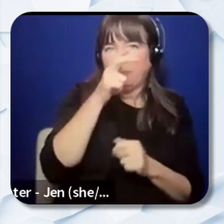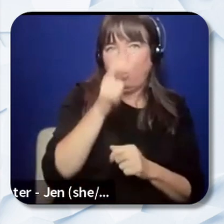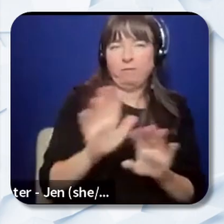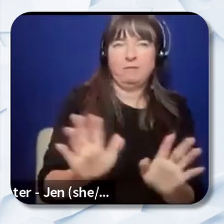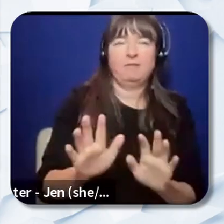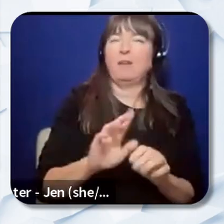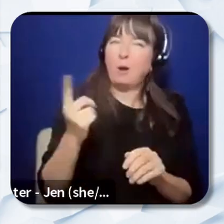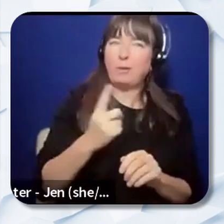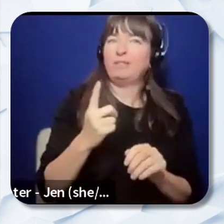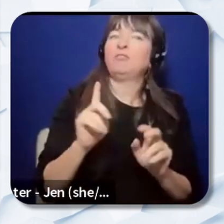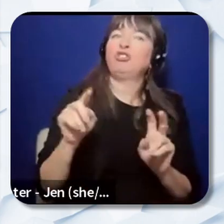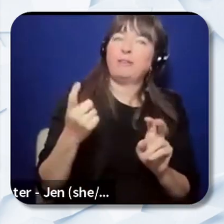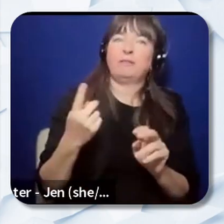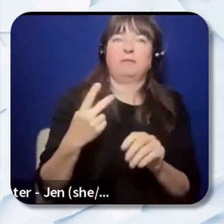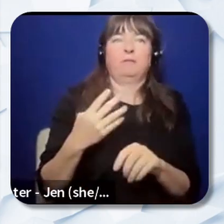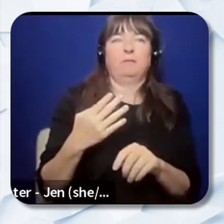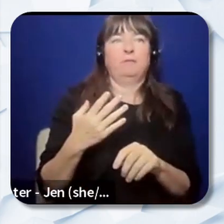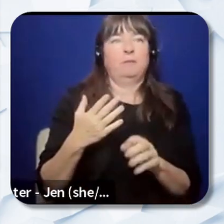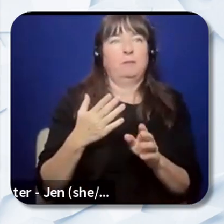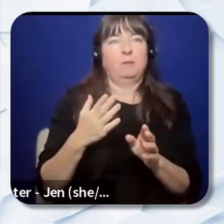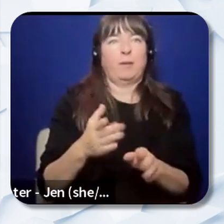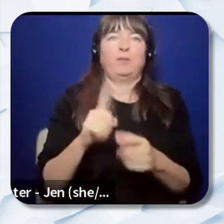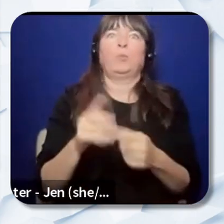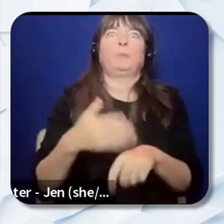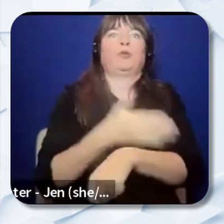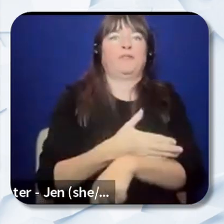and pass it on to you to open this question up. Melissa Wheelahan: Yeah this reminds me of when